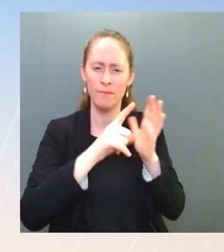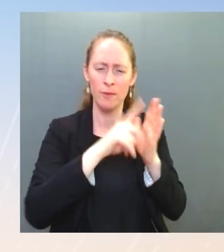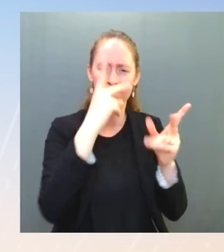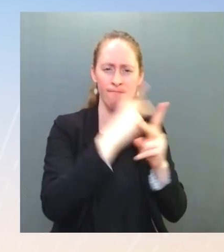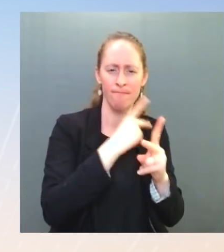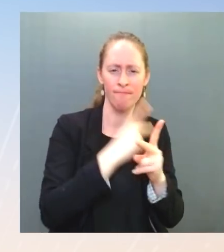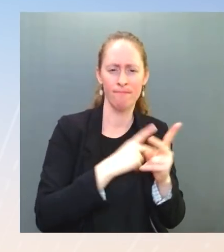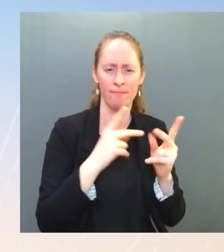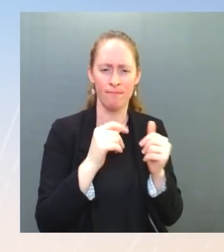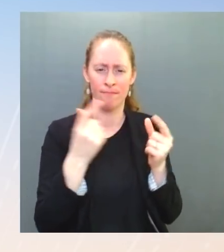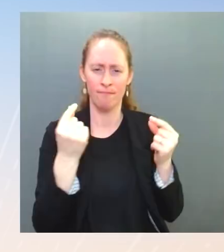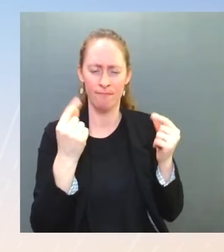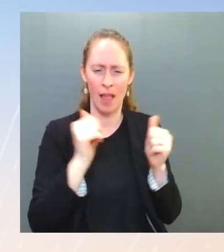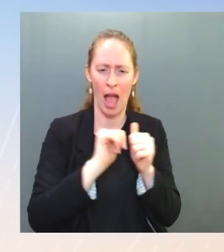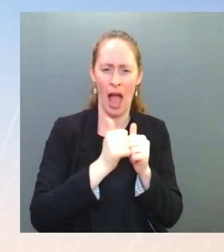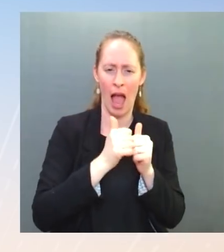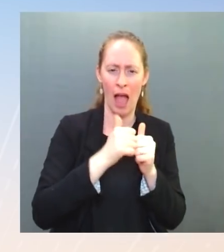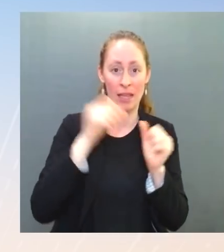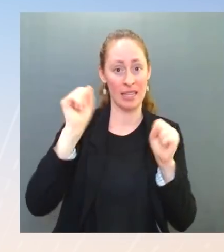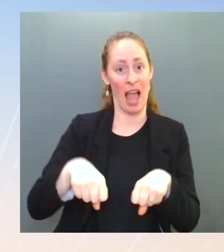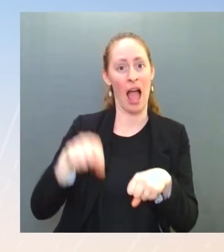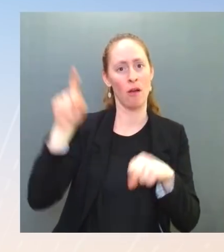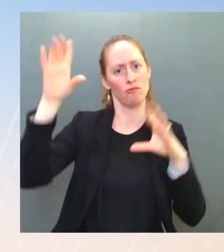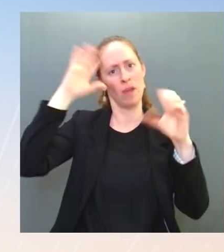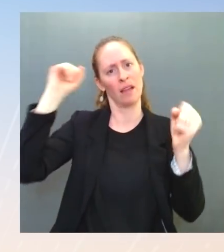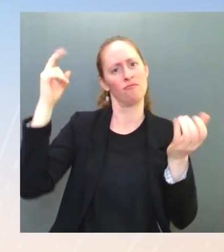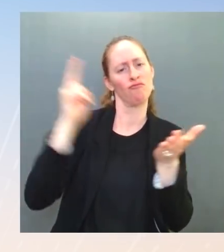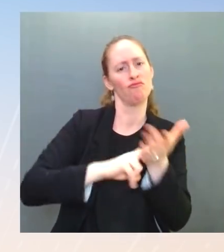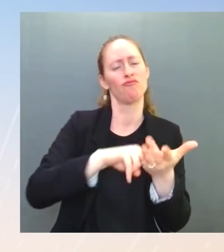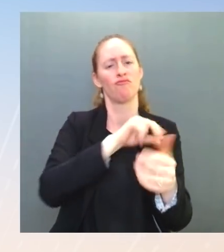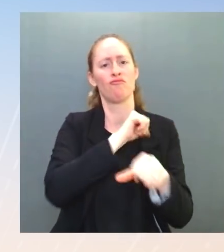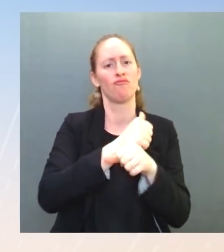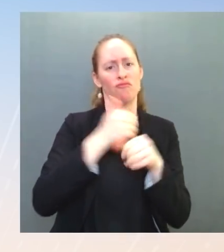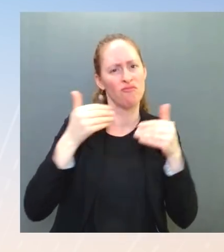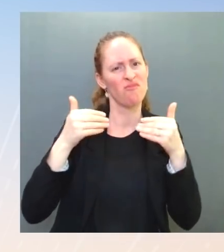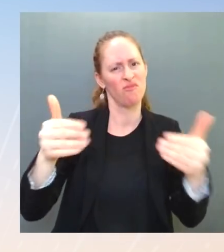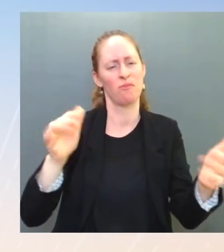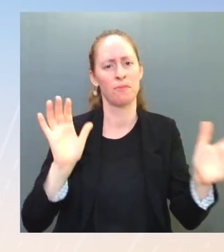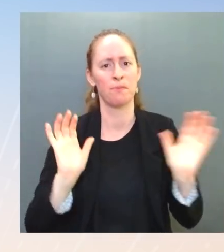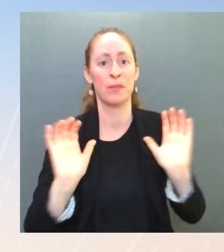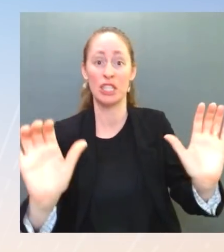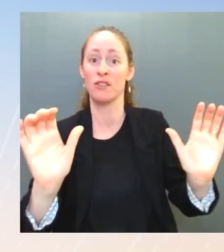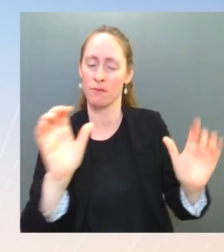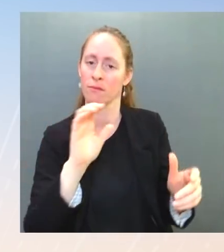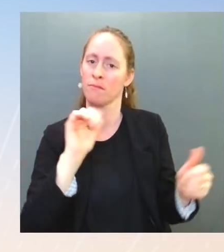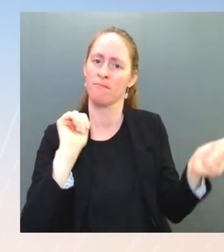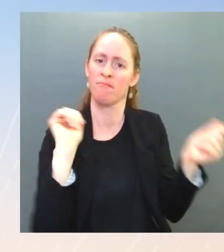I would note that we have also taken steps from the Department of Justice to ban choke holds, and take other steps that we have capacity